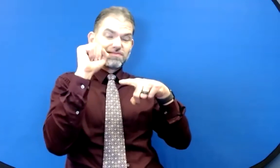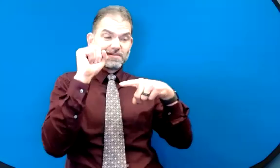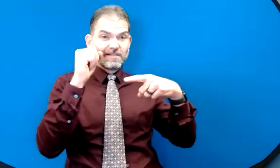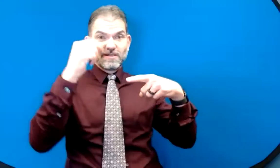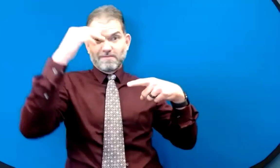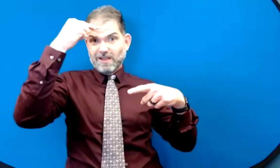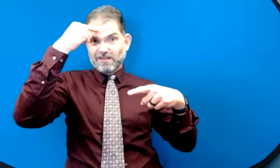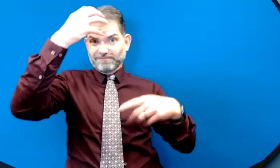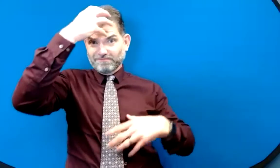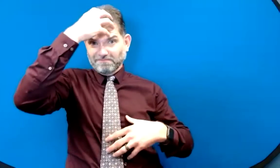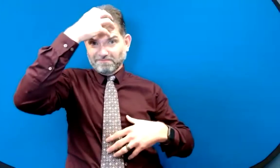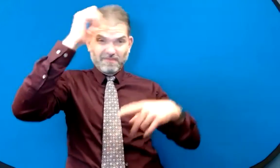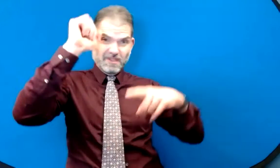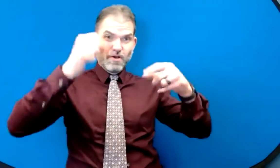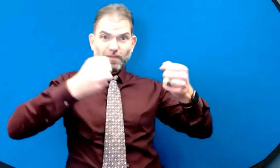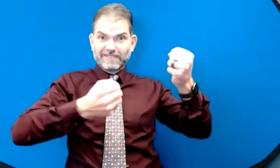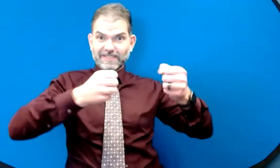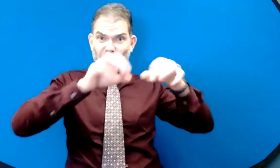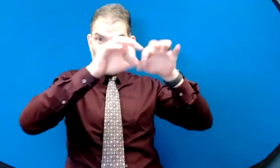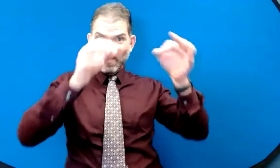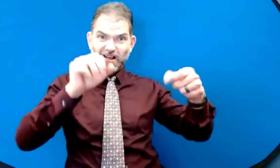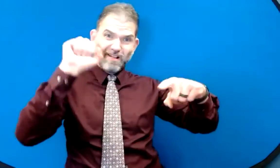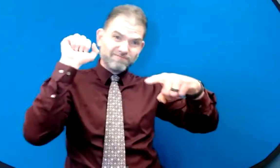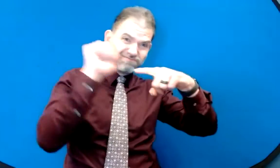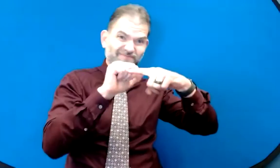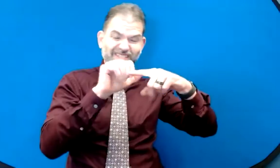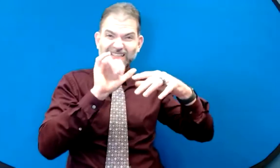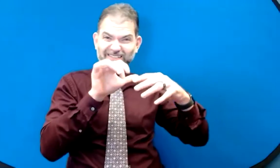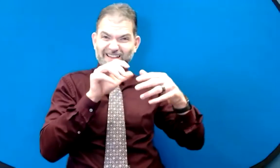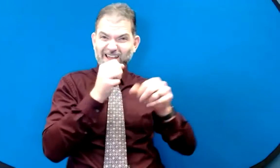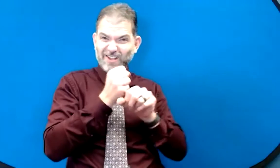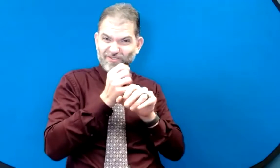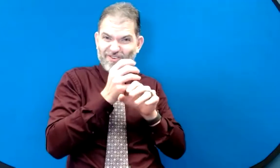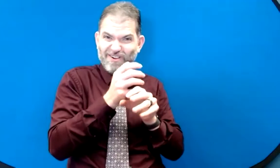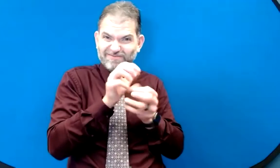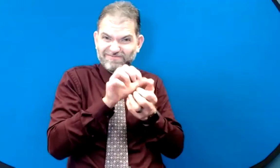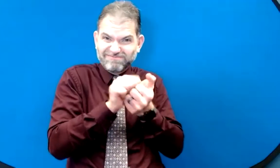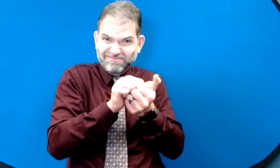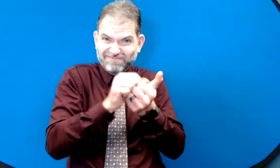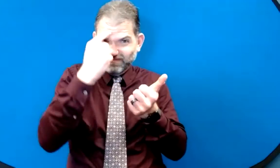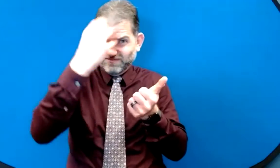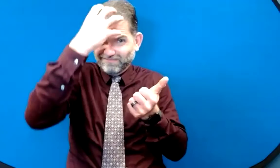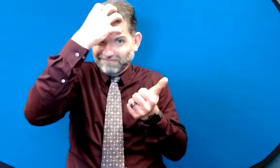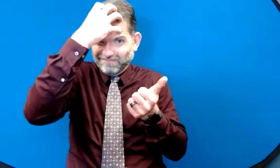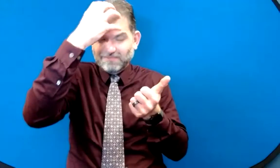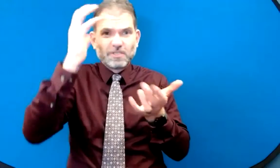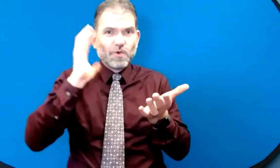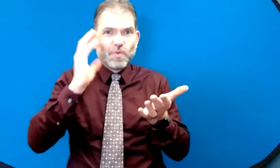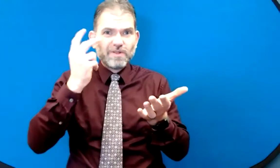ASL Interpreter: So person in a car accident ASL Interpreter: who might ASL Interpreter: concuss their head against the steering wheel.